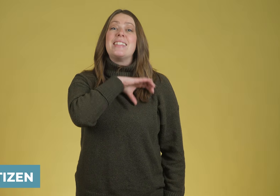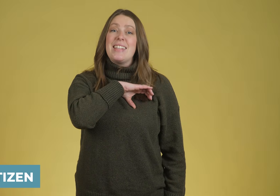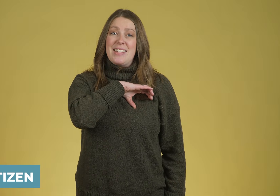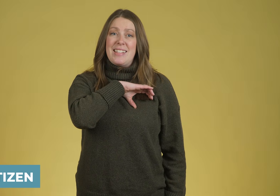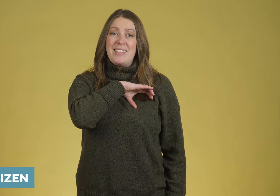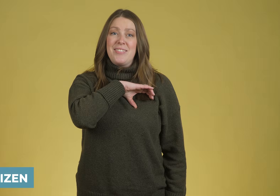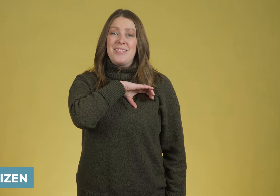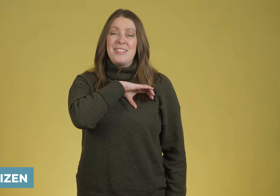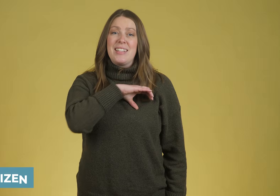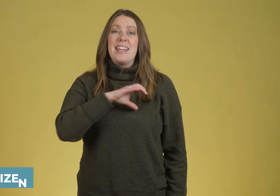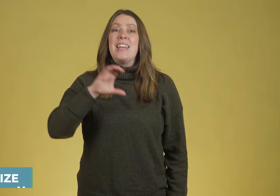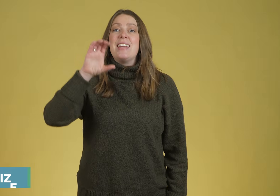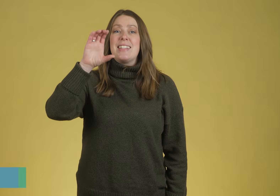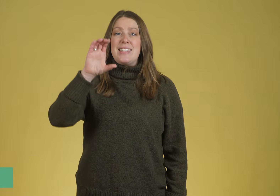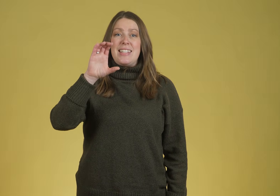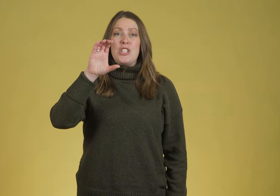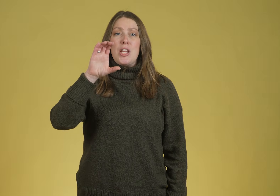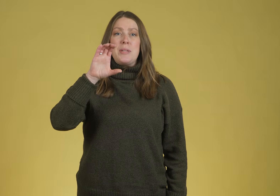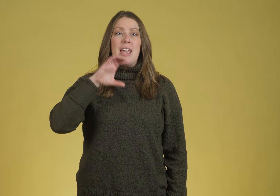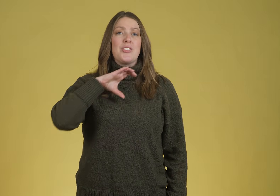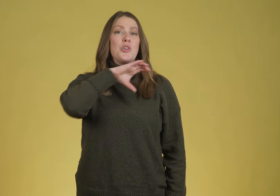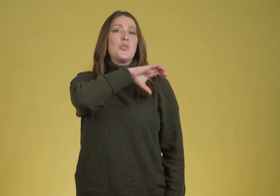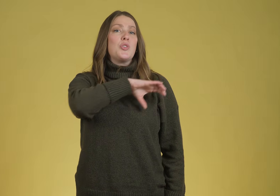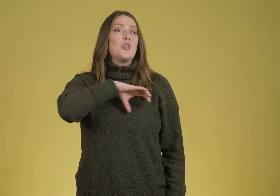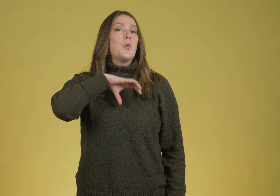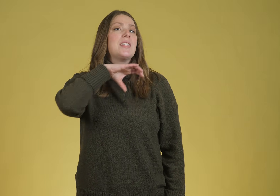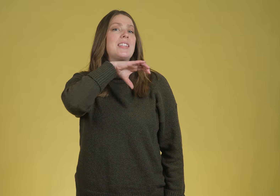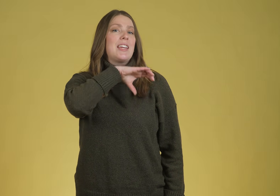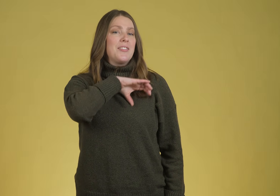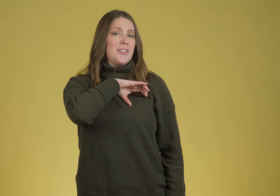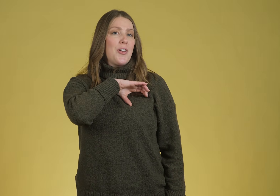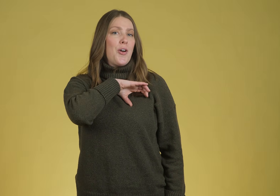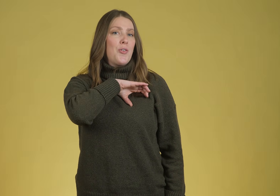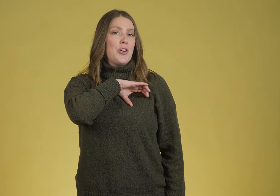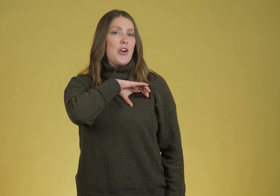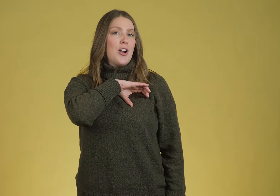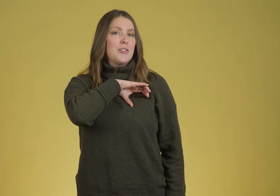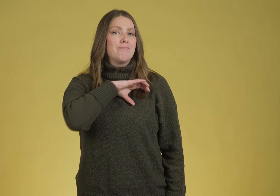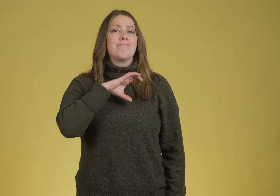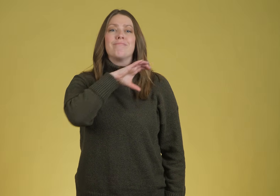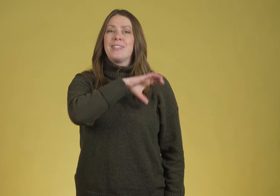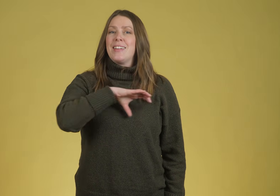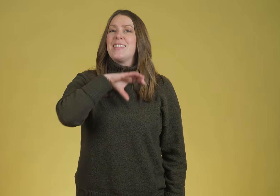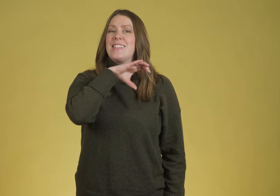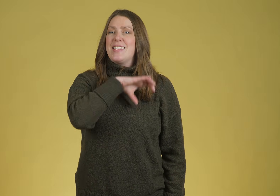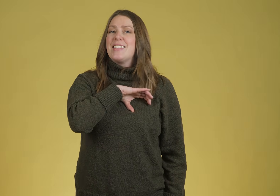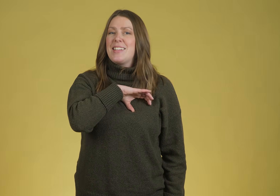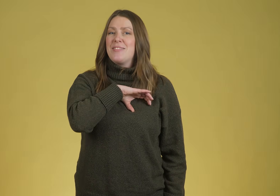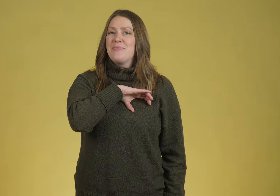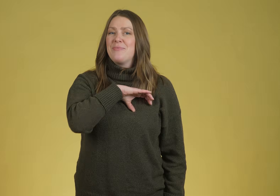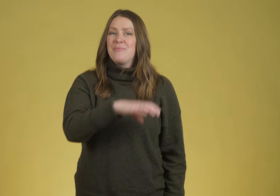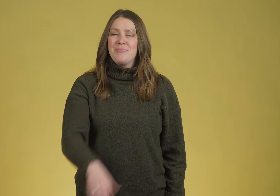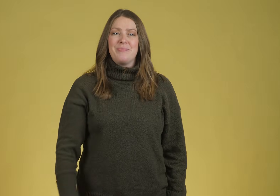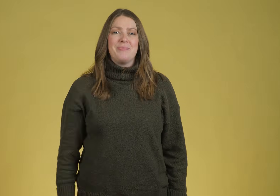citizen. To C-shaped hand twisting over your heart. Citizen